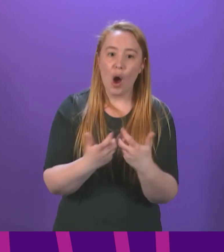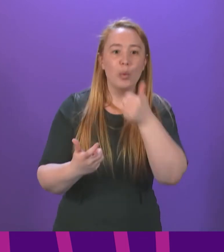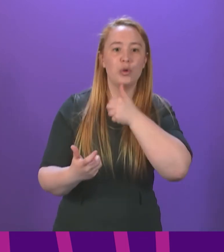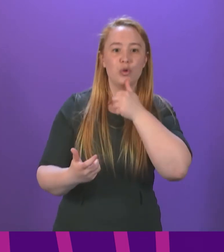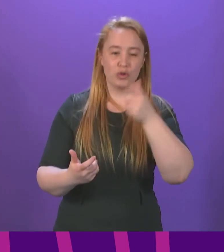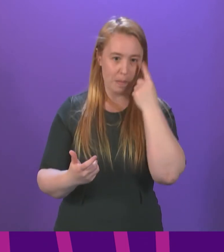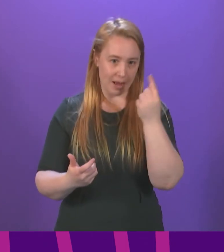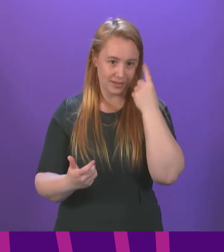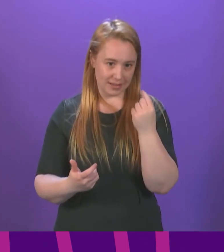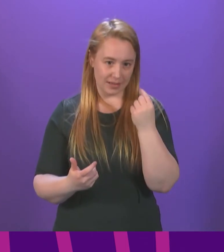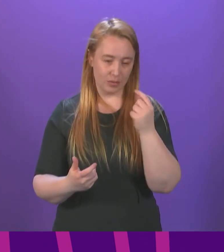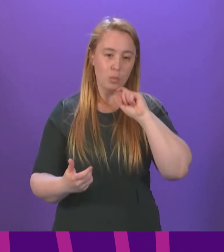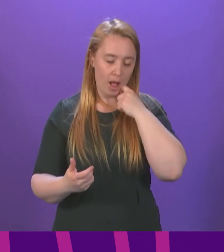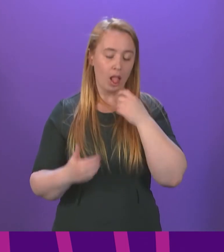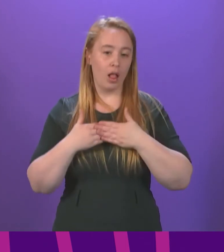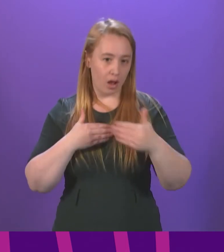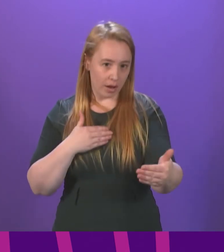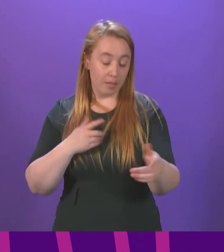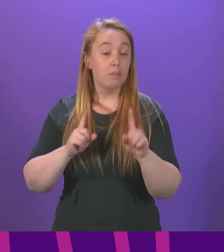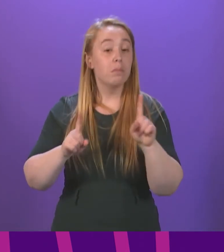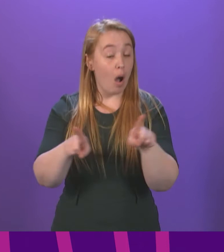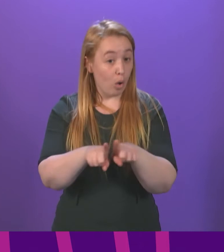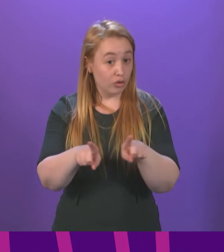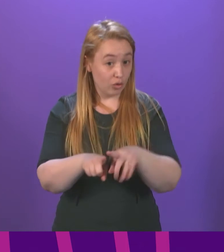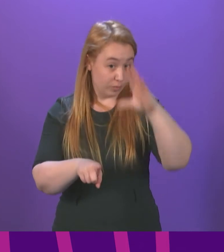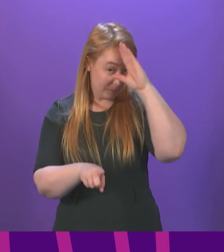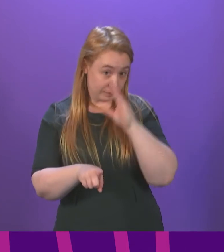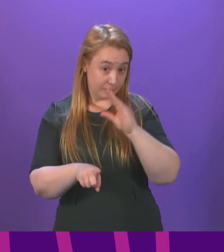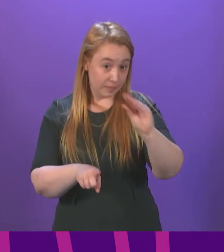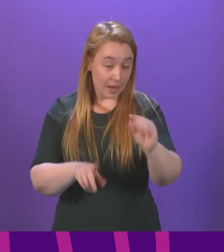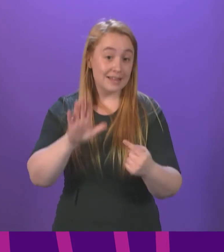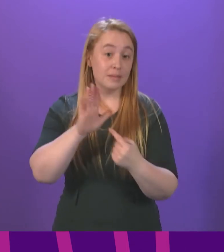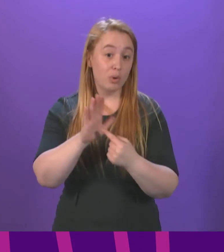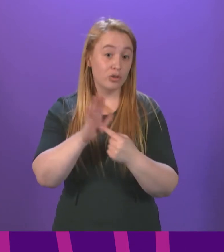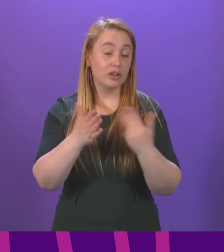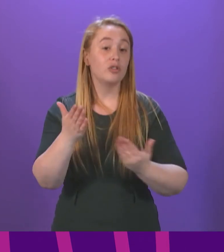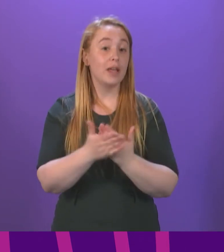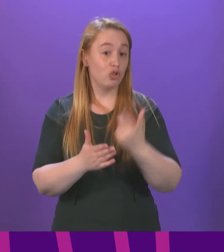capacity. I also highlight the importance of retaining an element of that capacity,